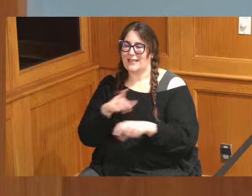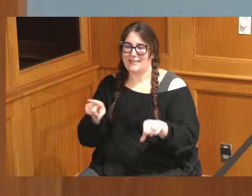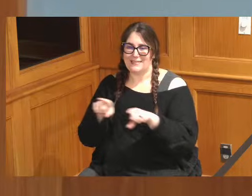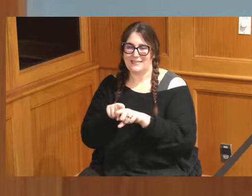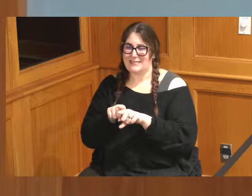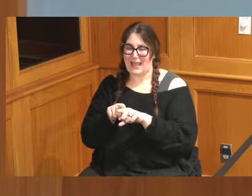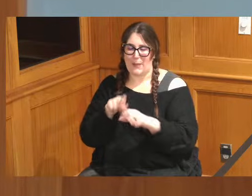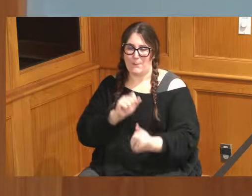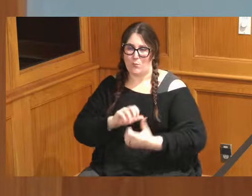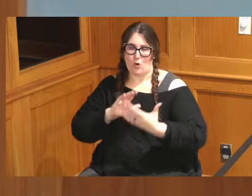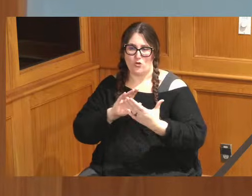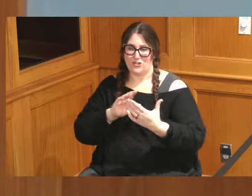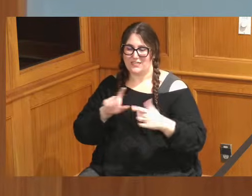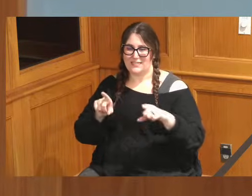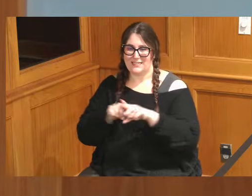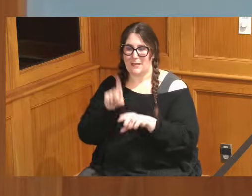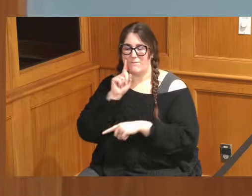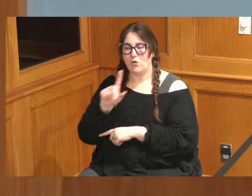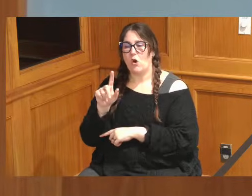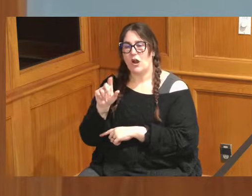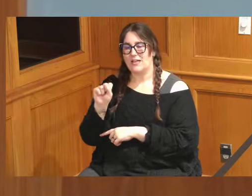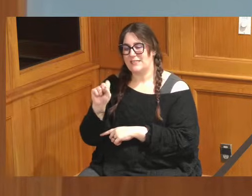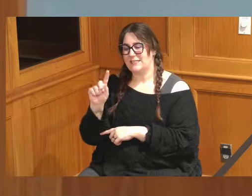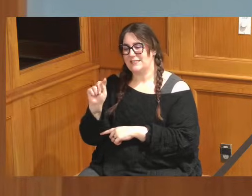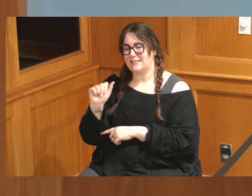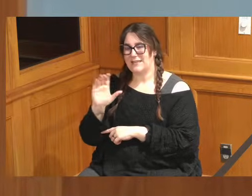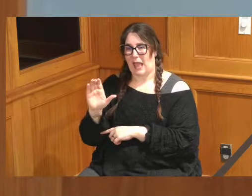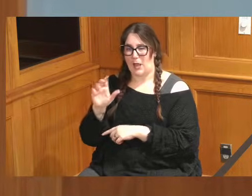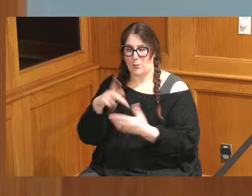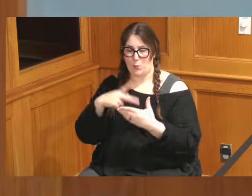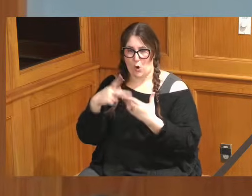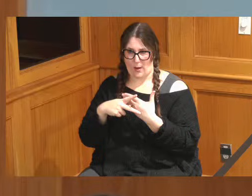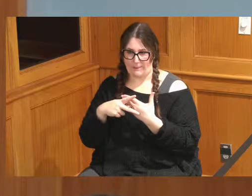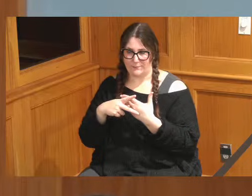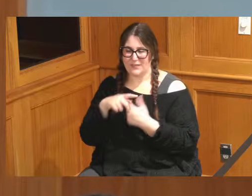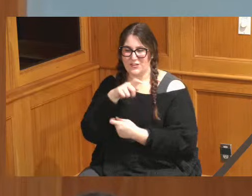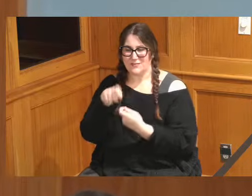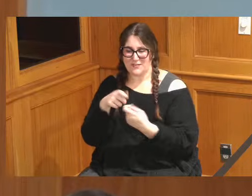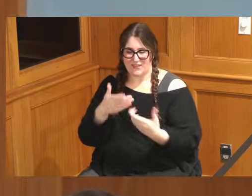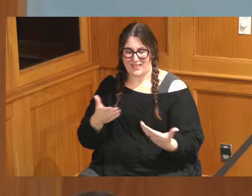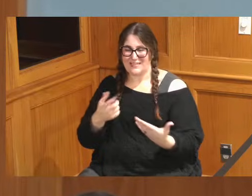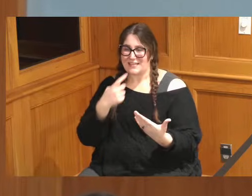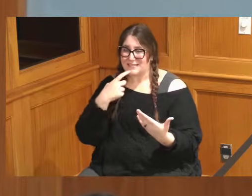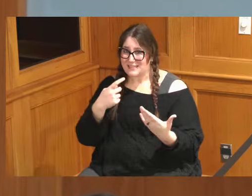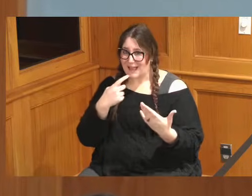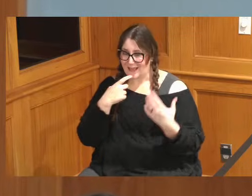this in the stack program. And there are certain specific things in there that say if you remove